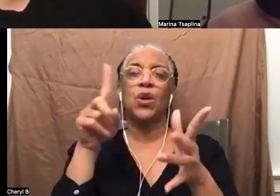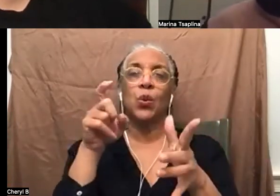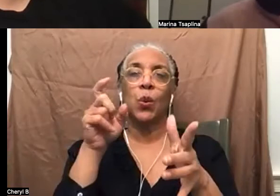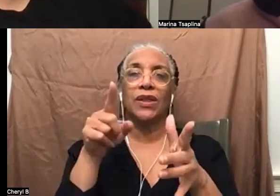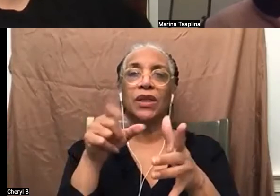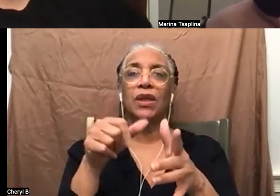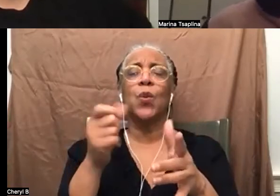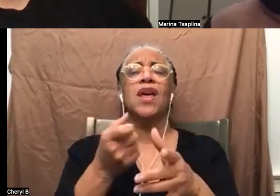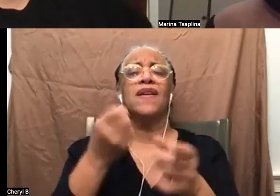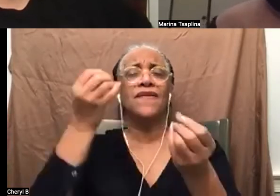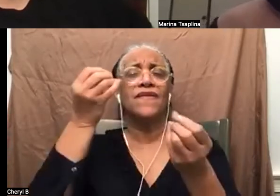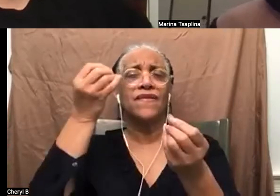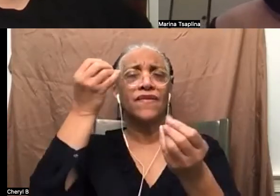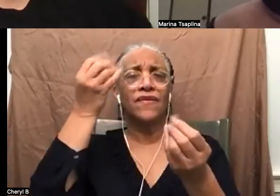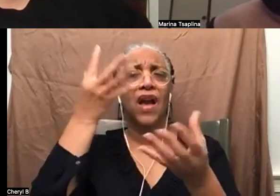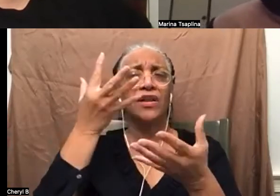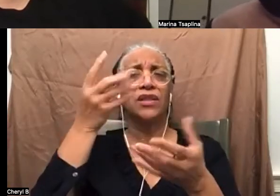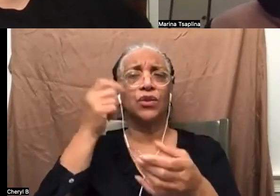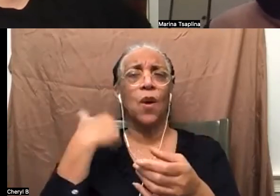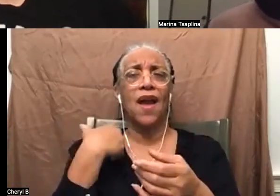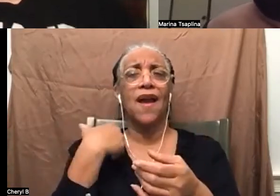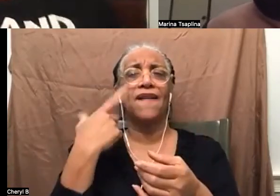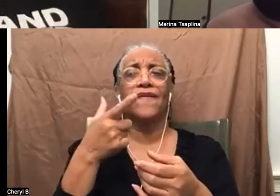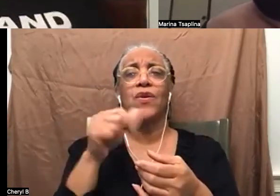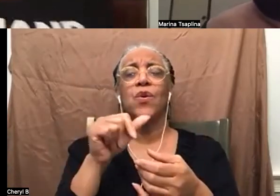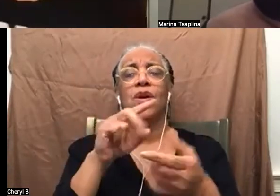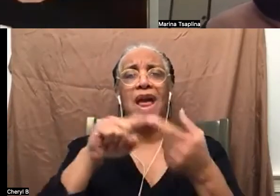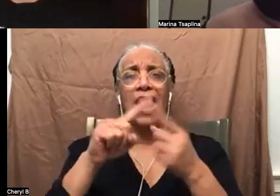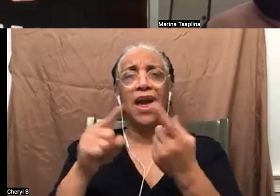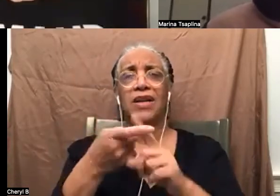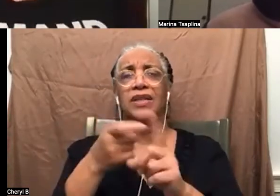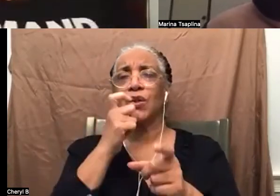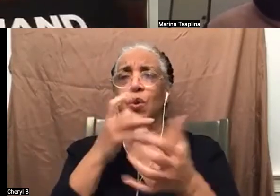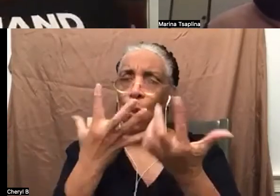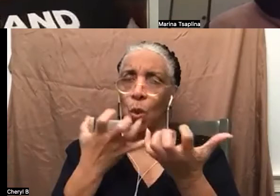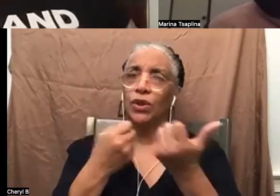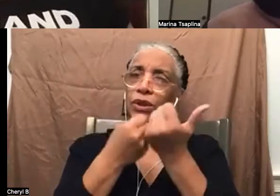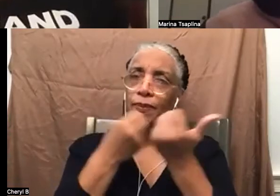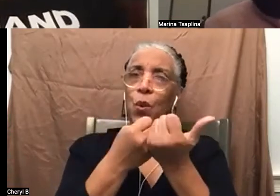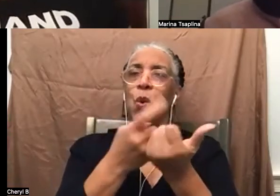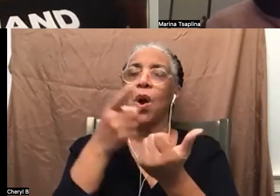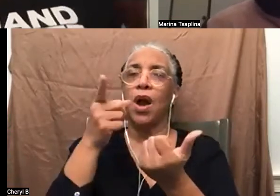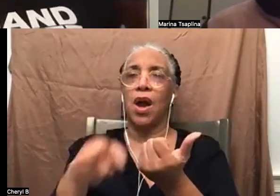What advice you have for allies who wish to support disabled and/or Indigenous movements/groups on campus?